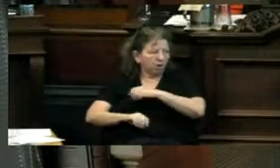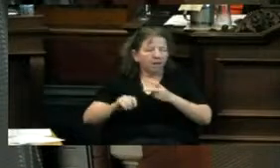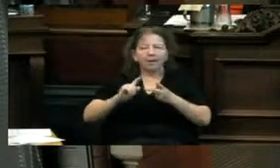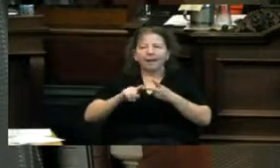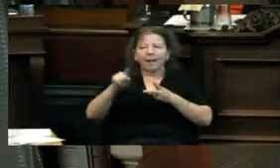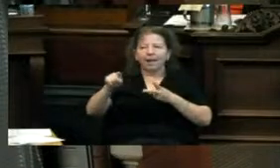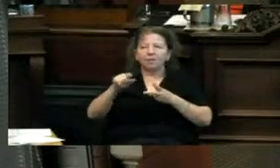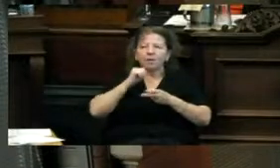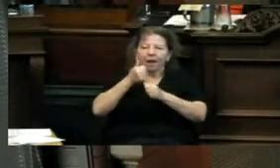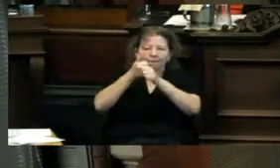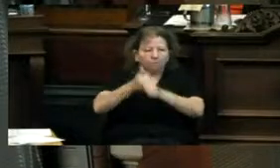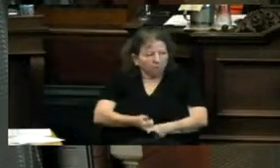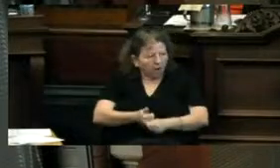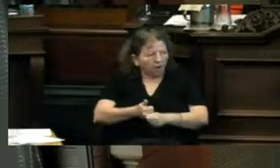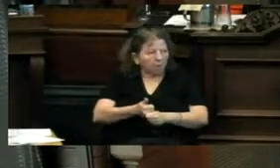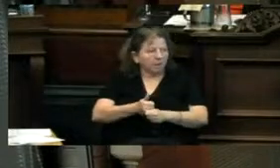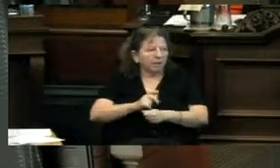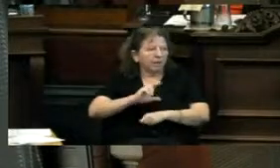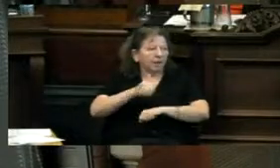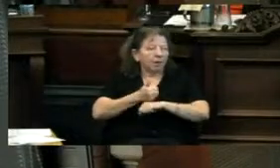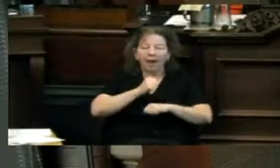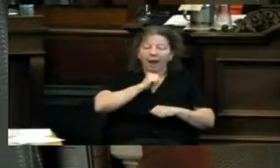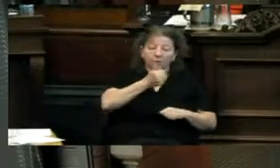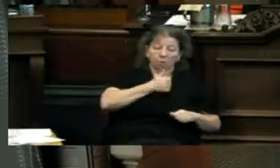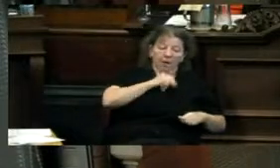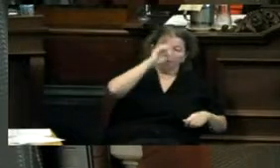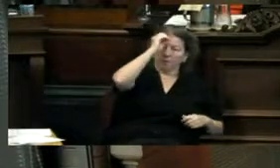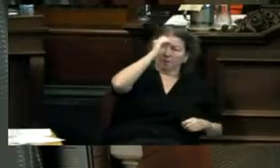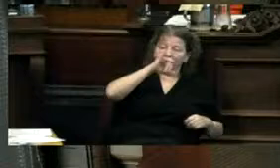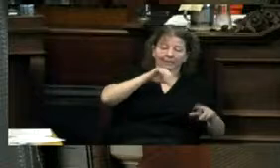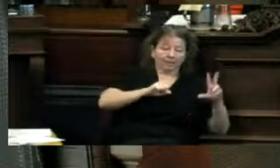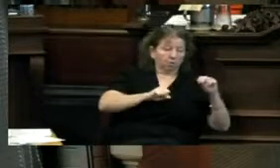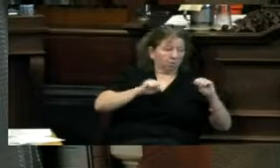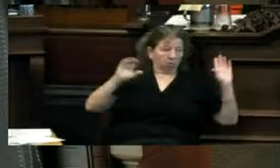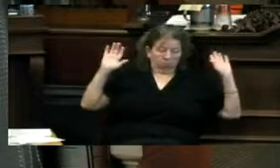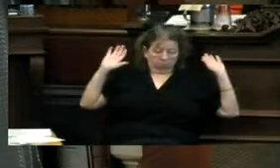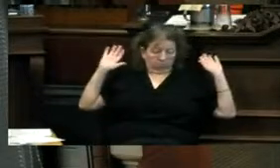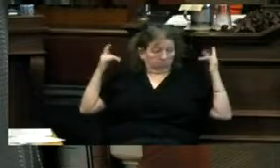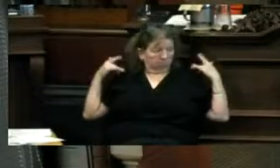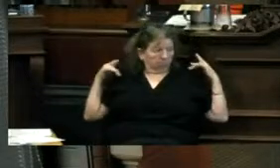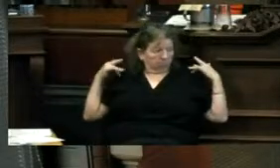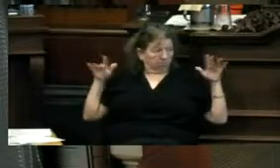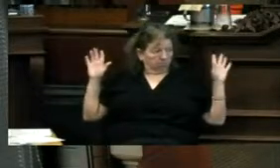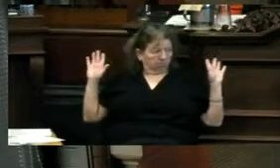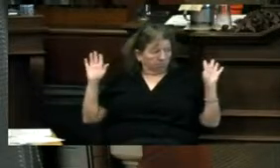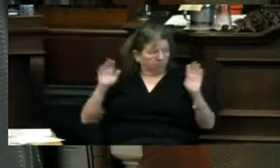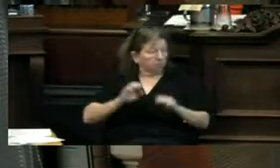not expressly set forth in the charter, and that they really only should be doing what the